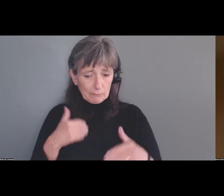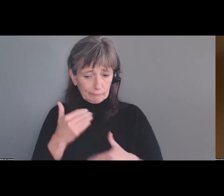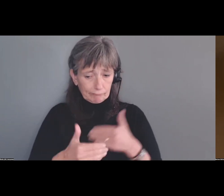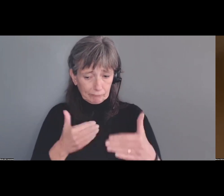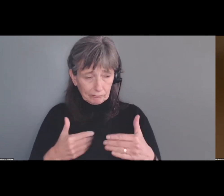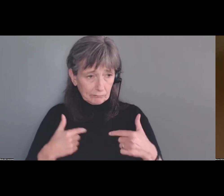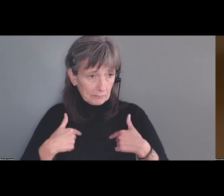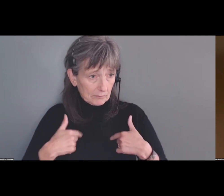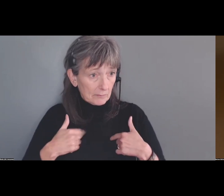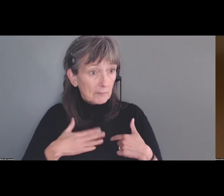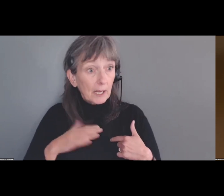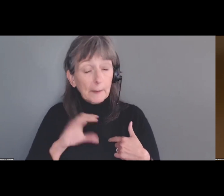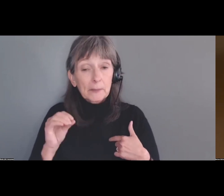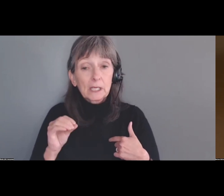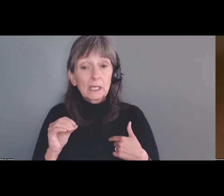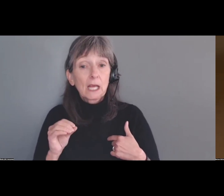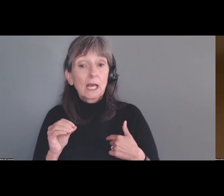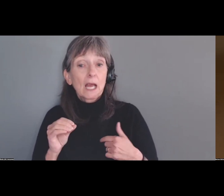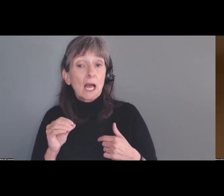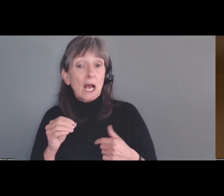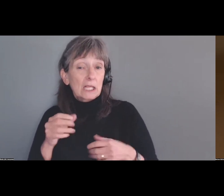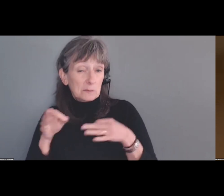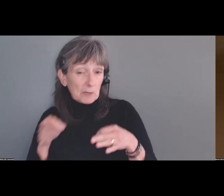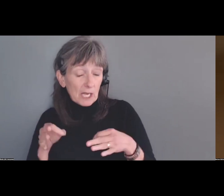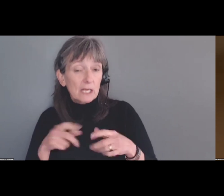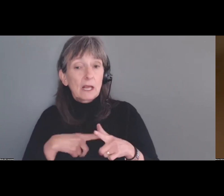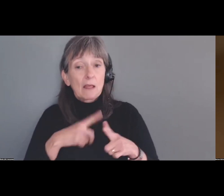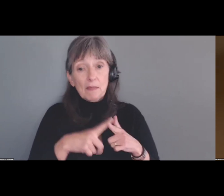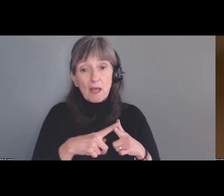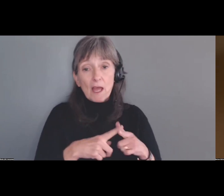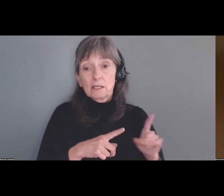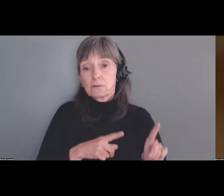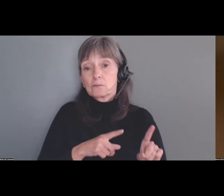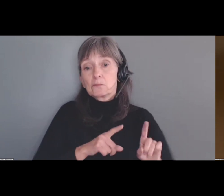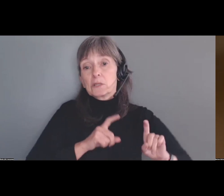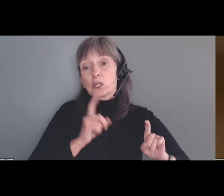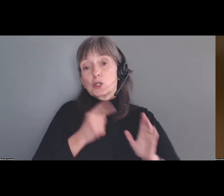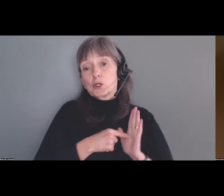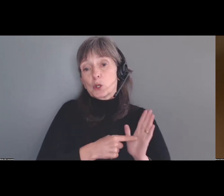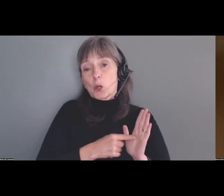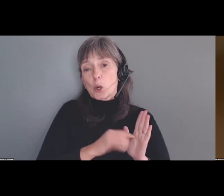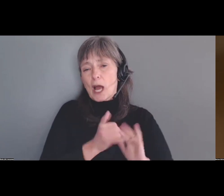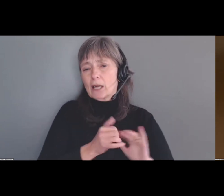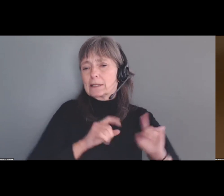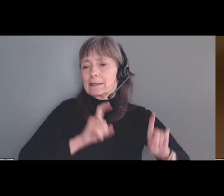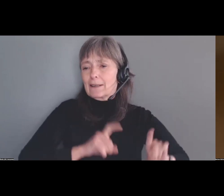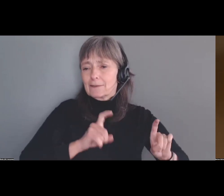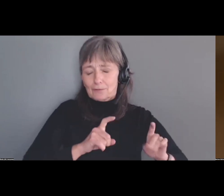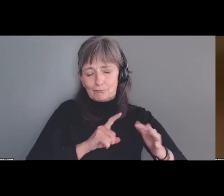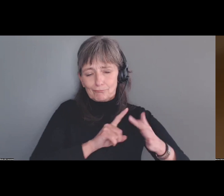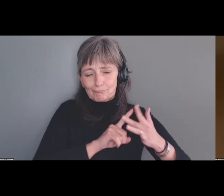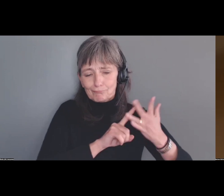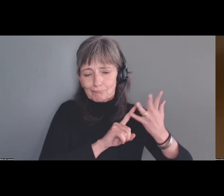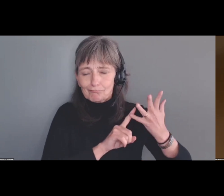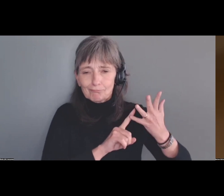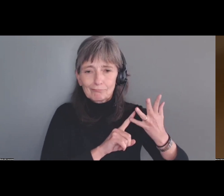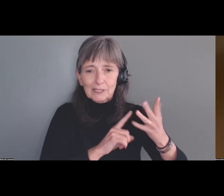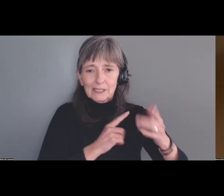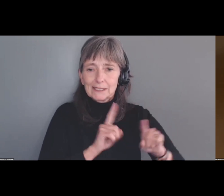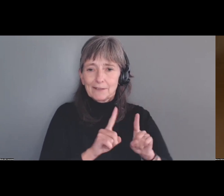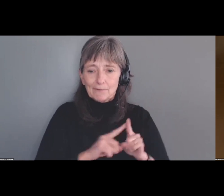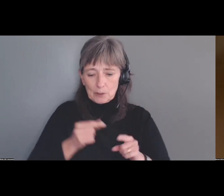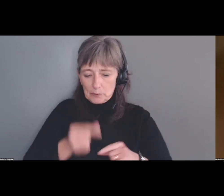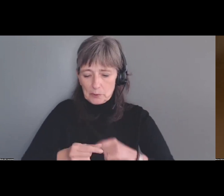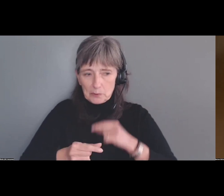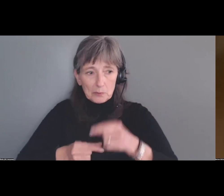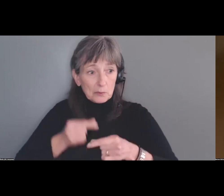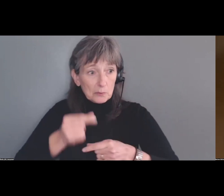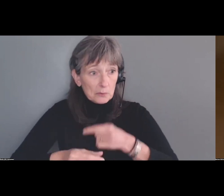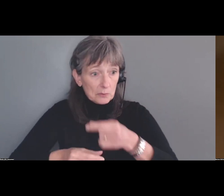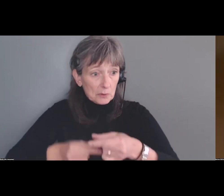can show you how we tested using AI in these different steps of the process, both in terms